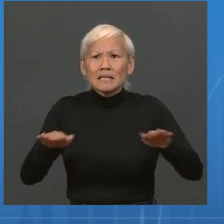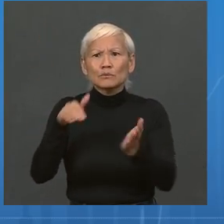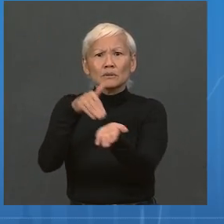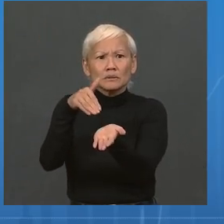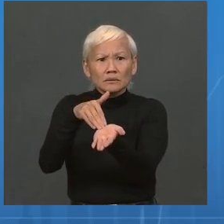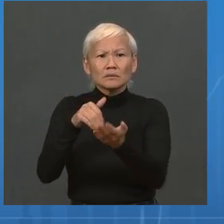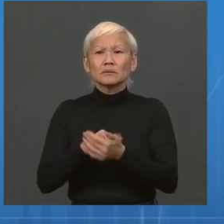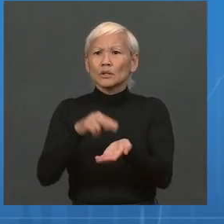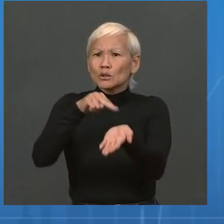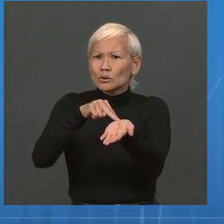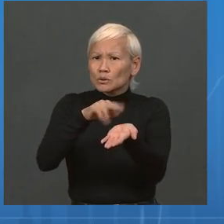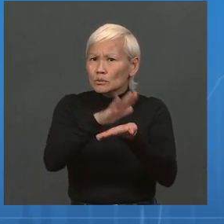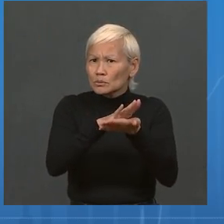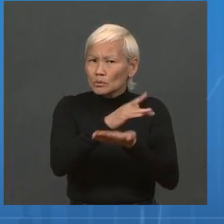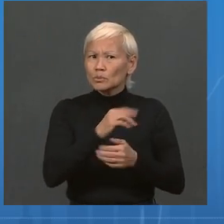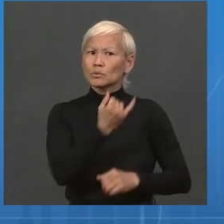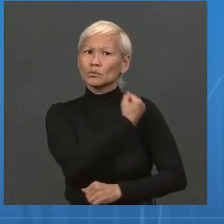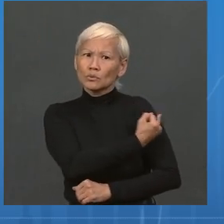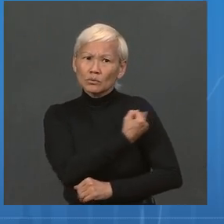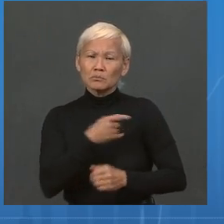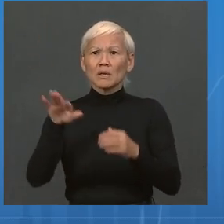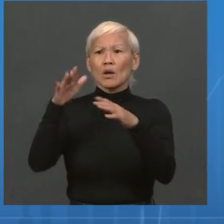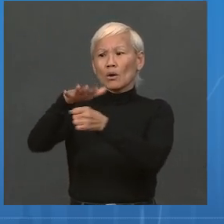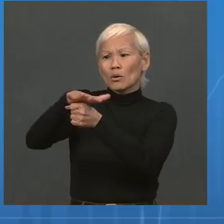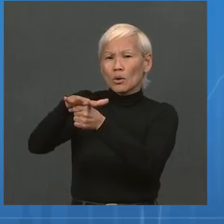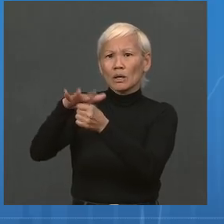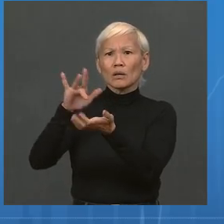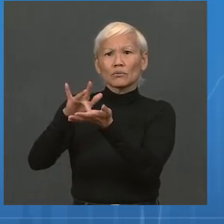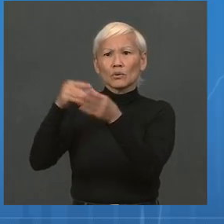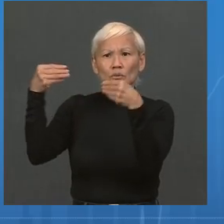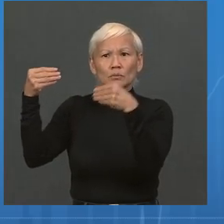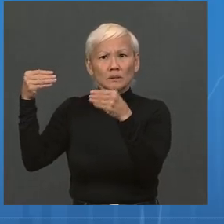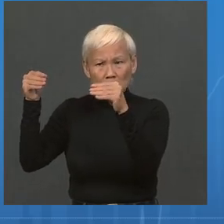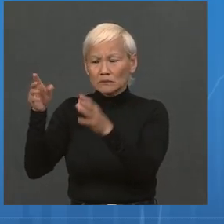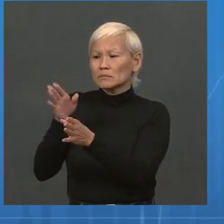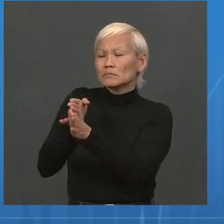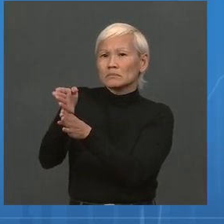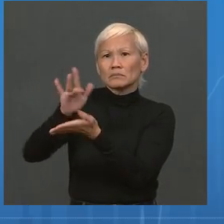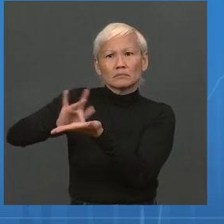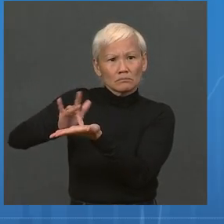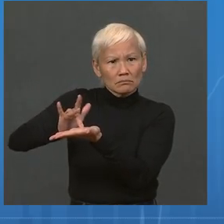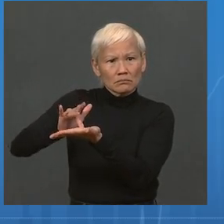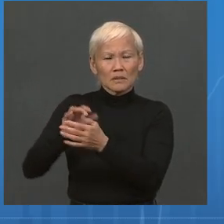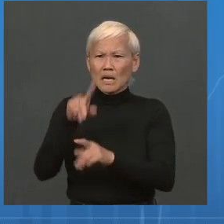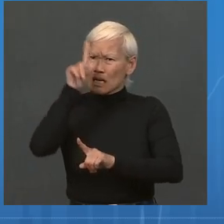and their local pharmacist or other trusted source to learn more about this vaccine and its benefits